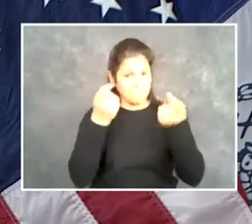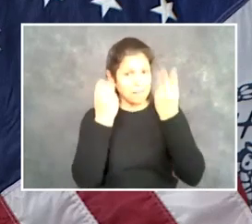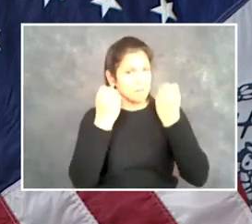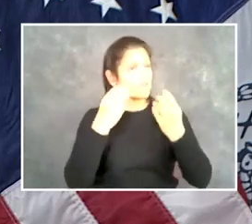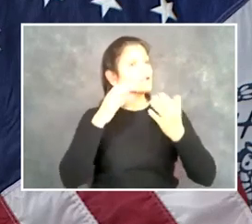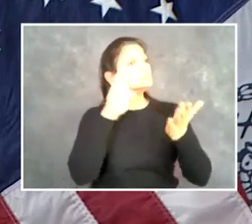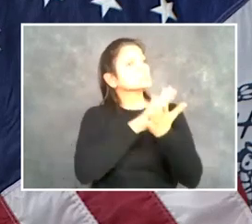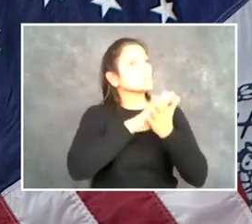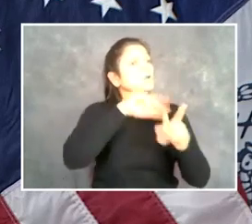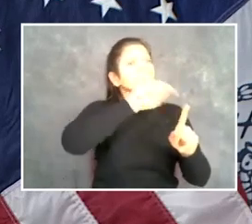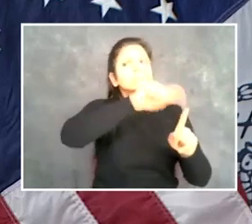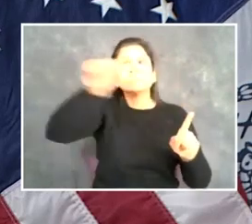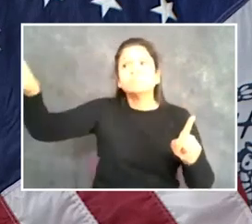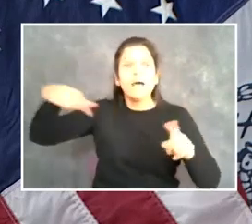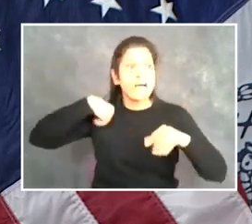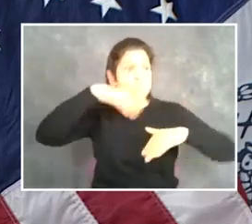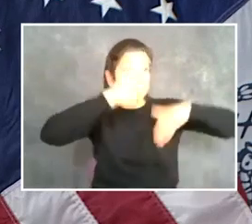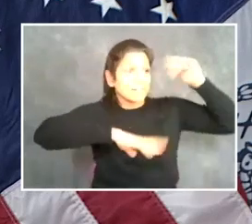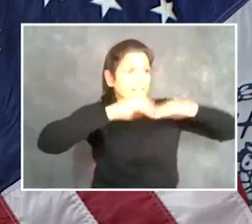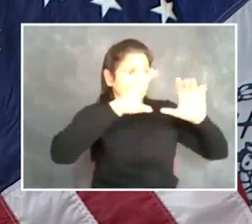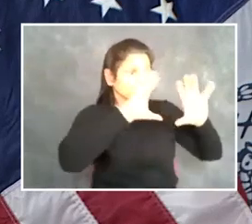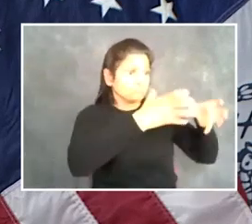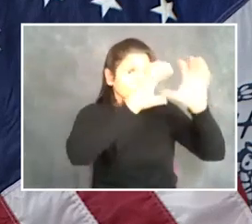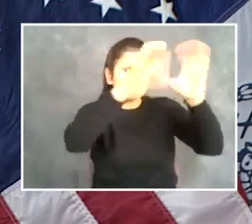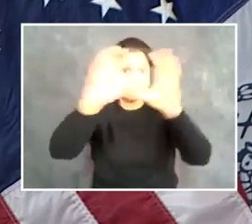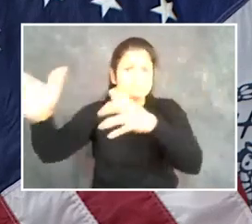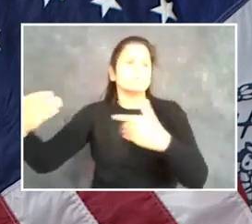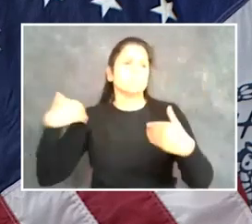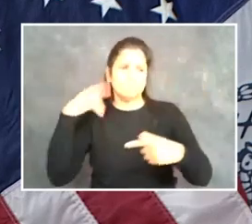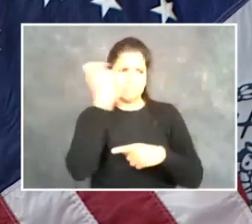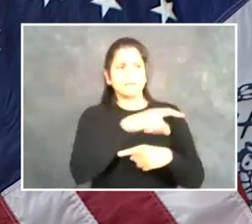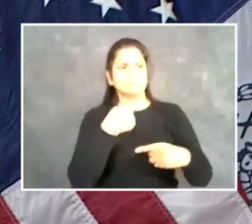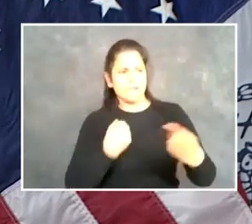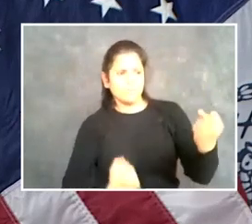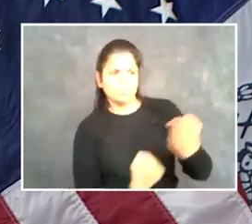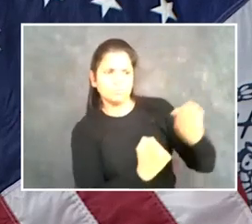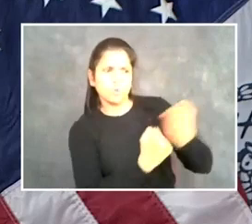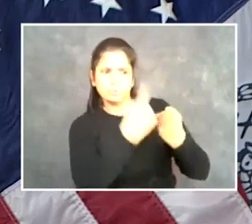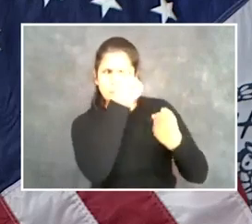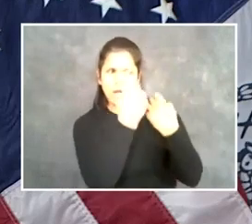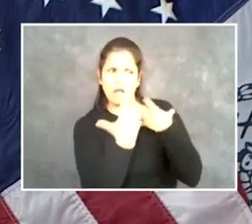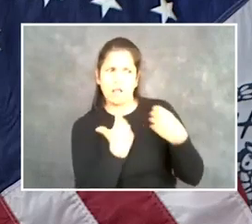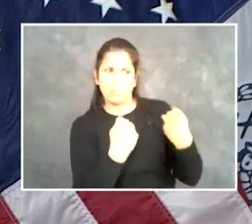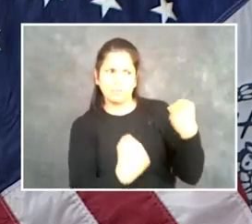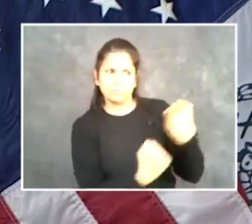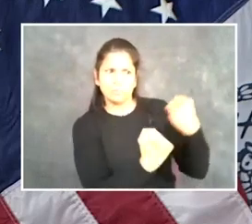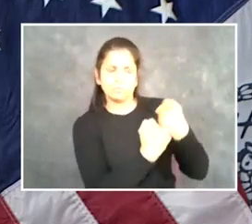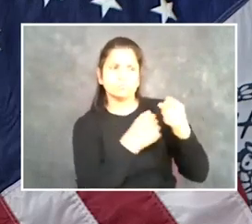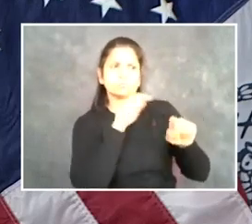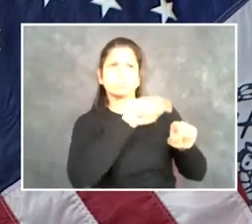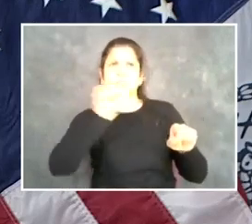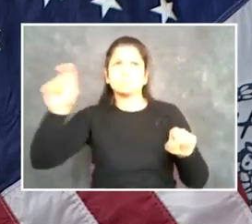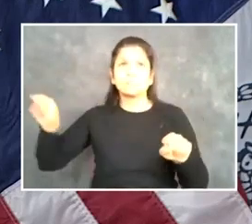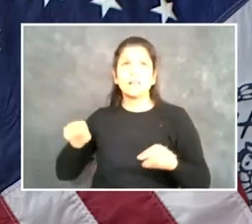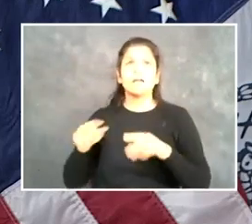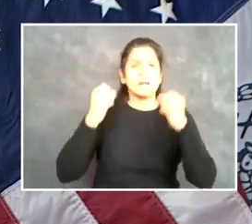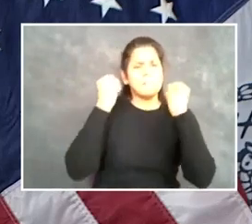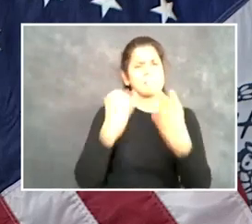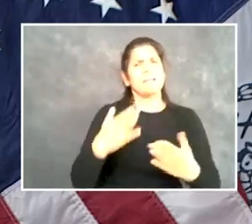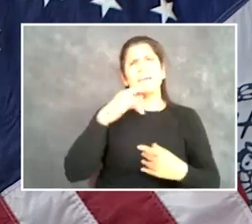HONESTLY HAVE BEEN TRAUMATIZED.